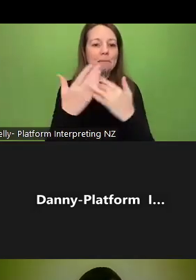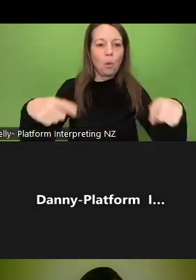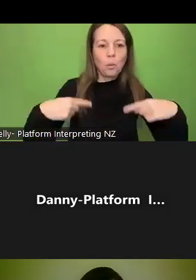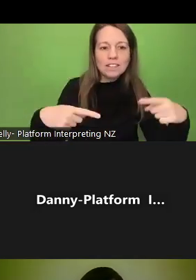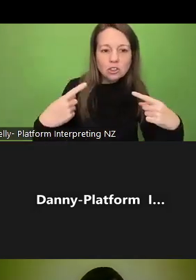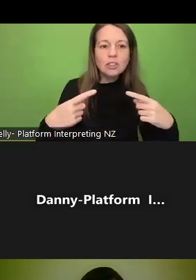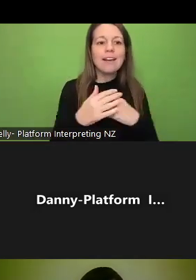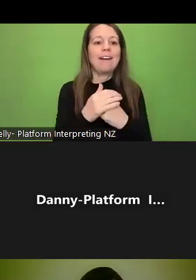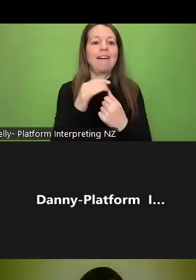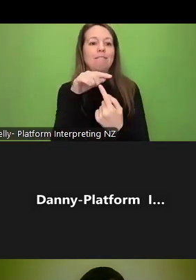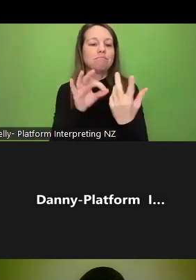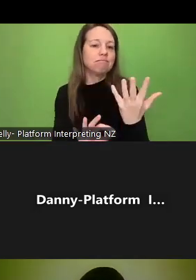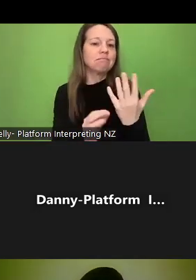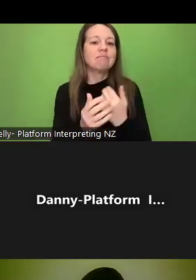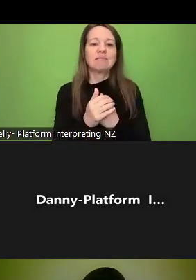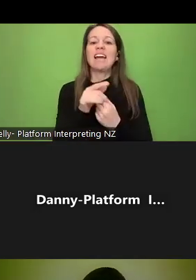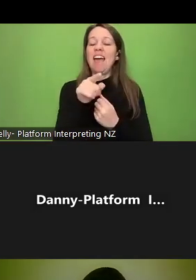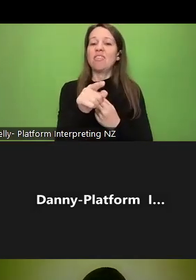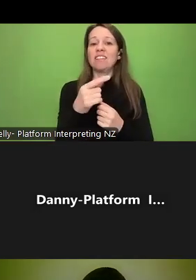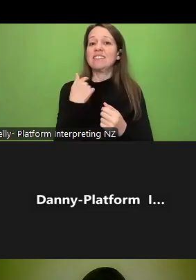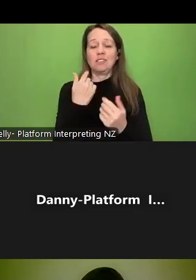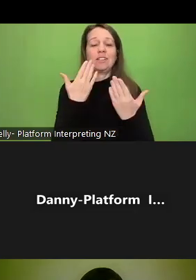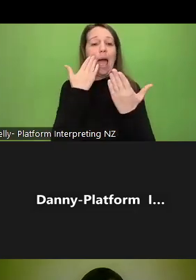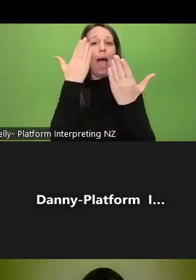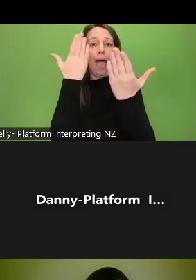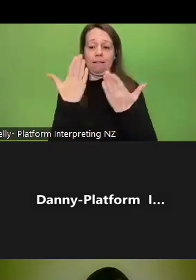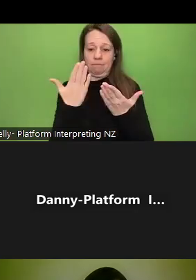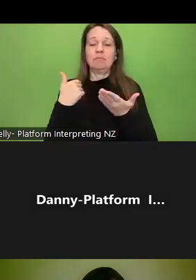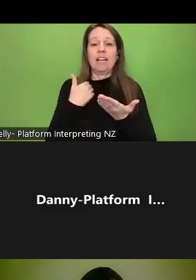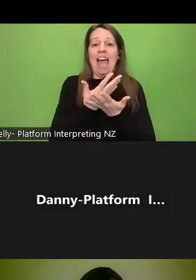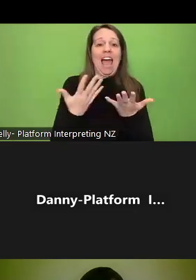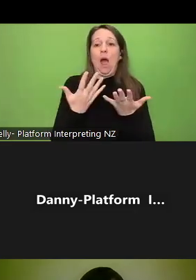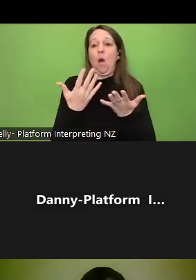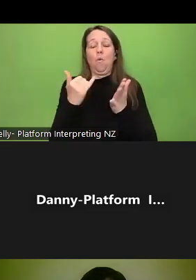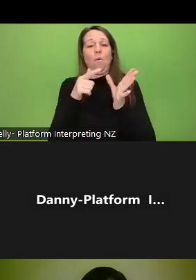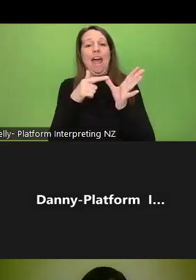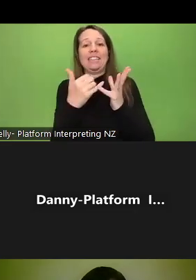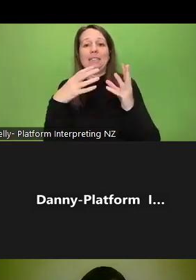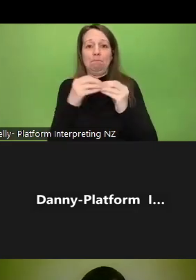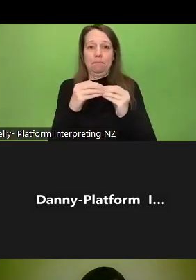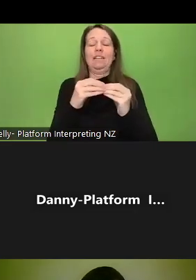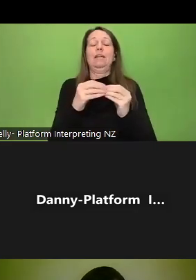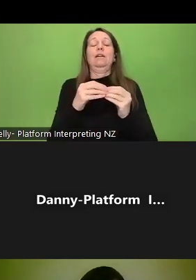and it's printable so that you can refer to it when you're there, you can pick up a copy. And that's one option.